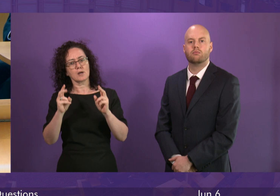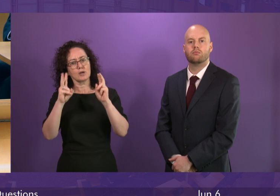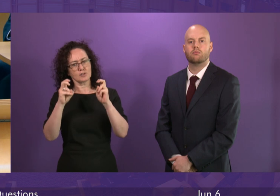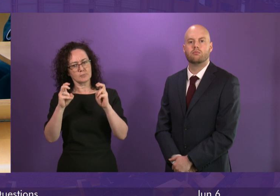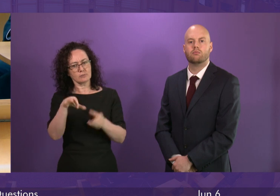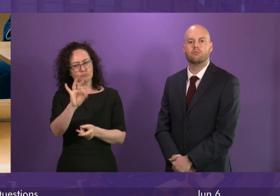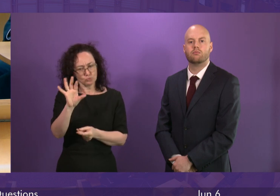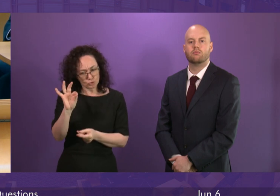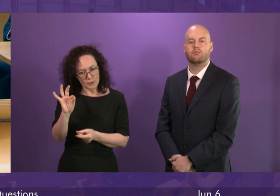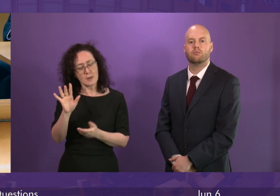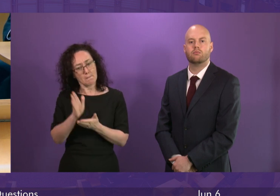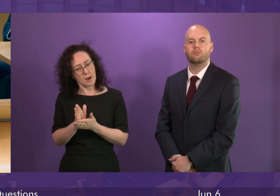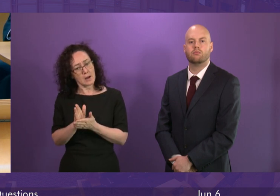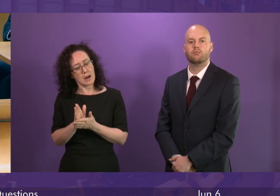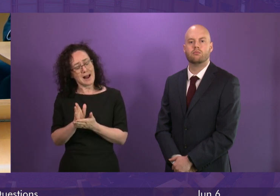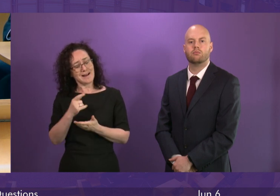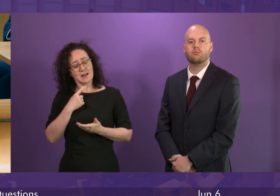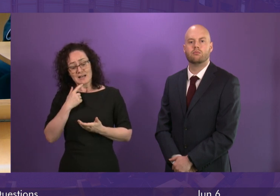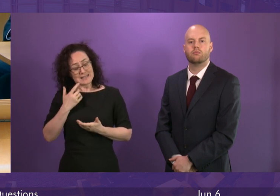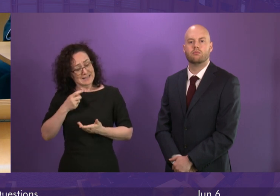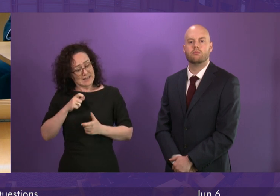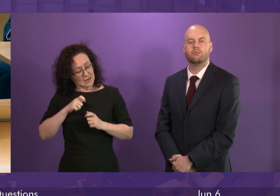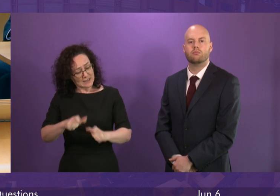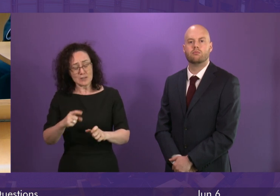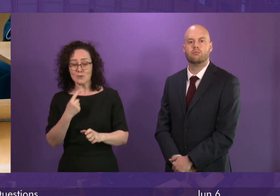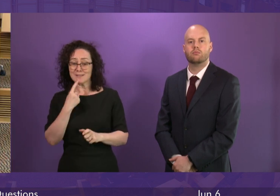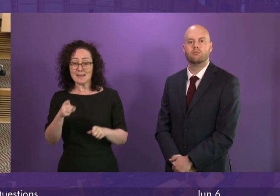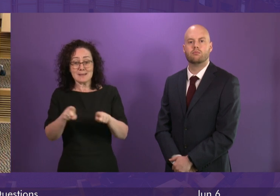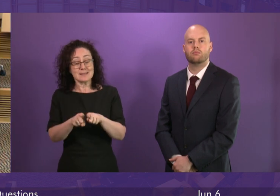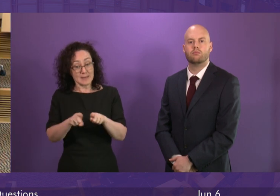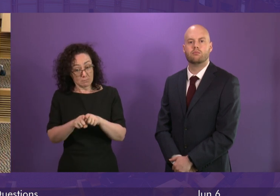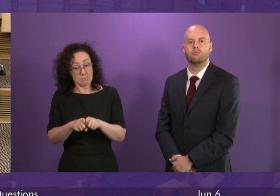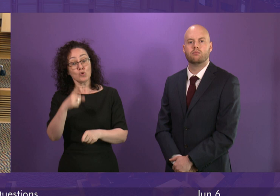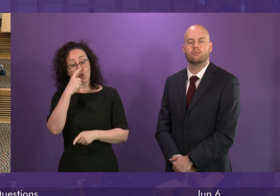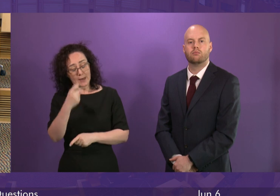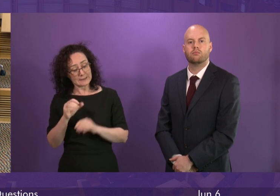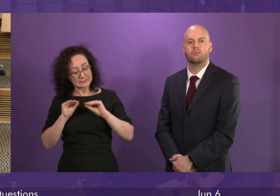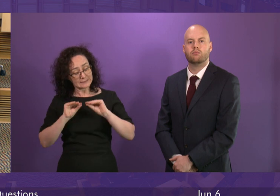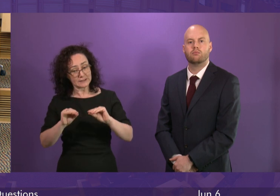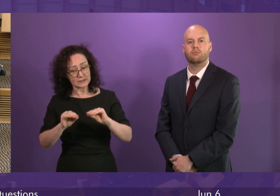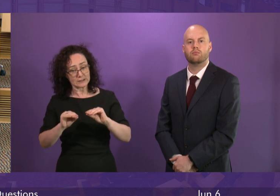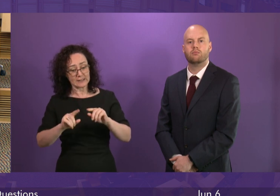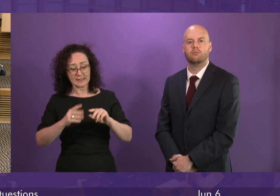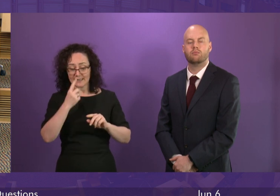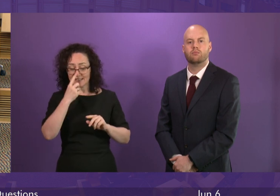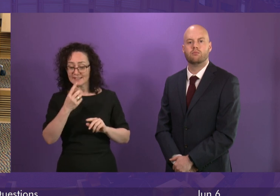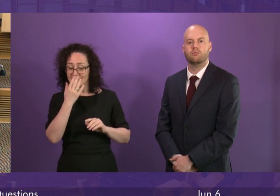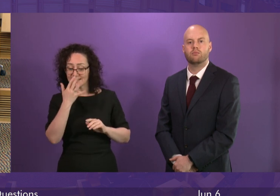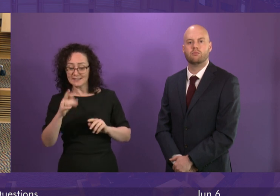that multilevel teaching is delivered effectively in our schools by teachers who are trained